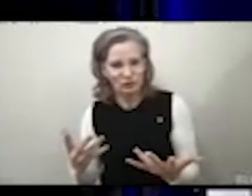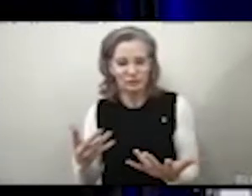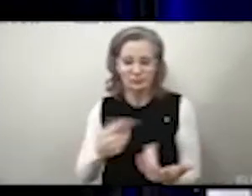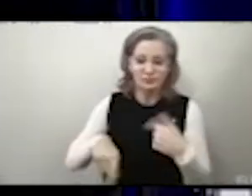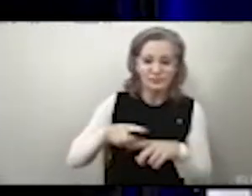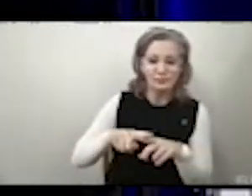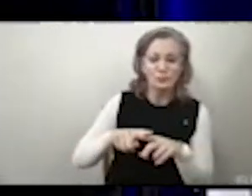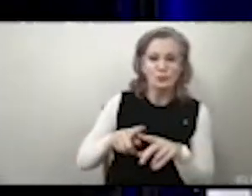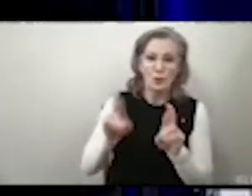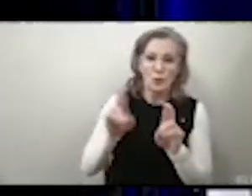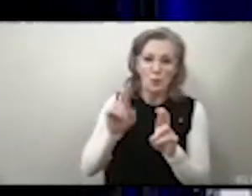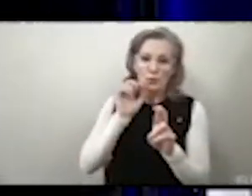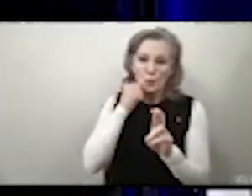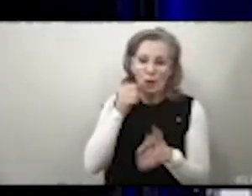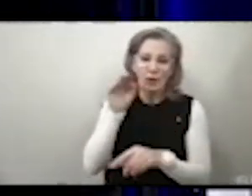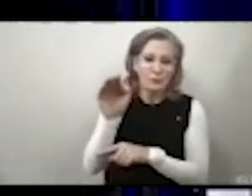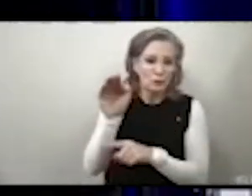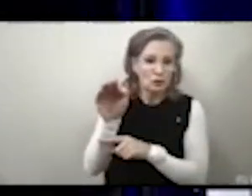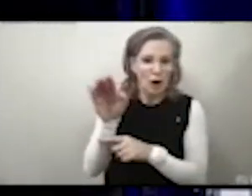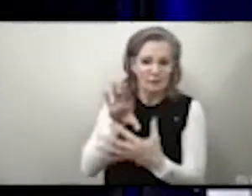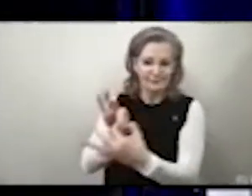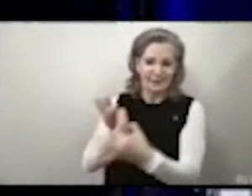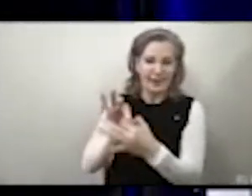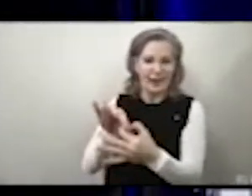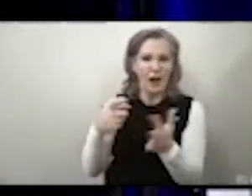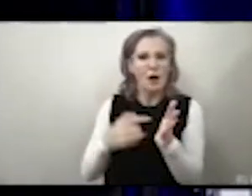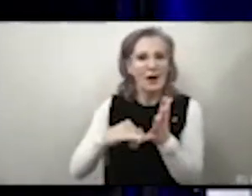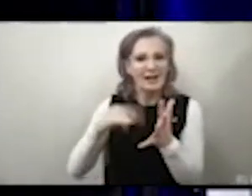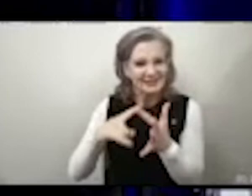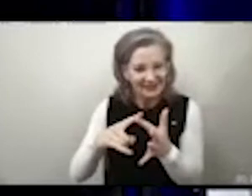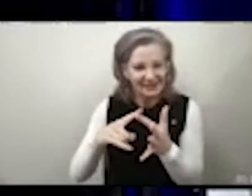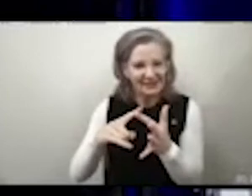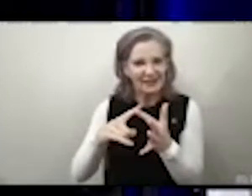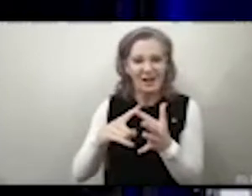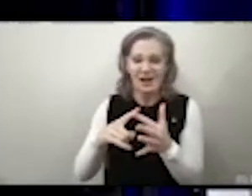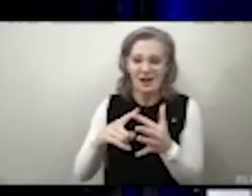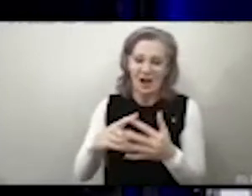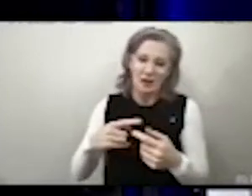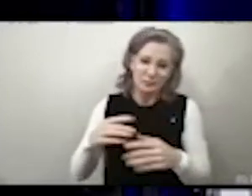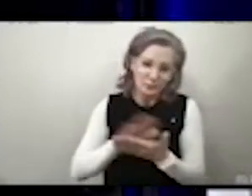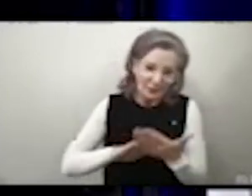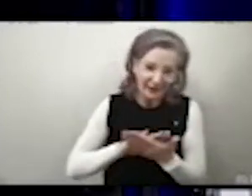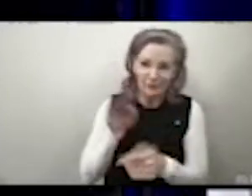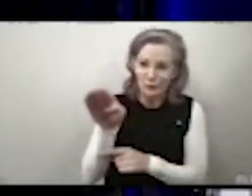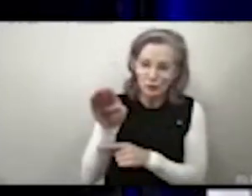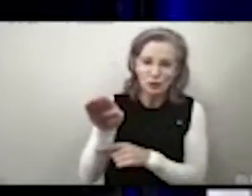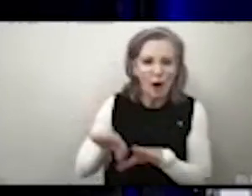recovery from the pandemic and to bring about a fairer future for everyone. Well, those are very welcome words I